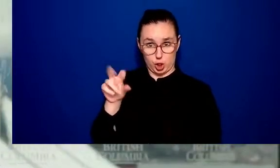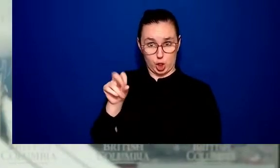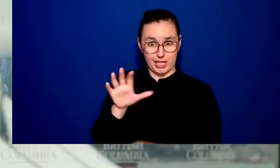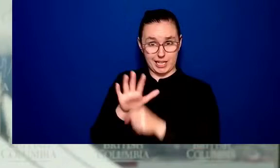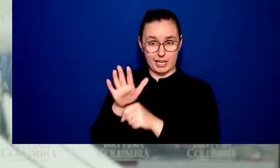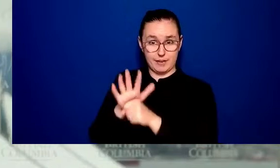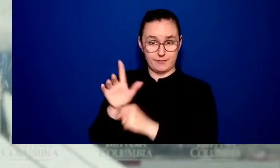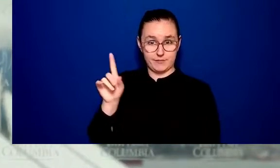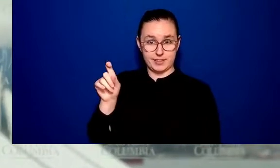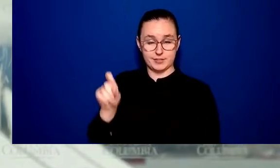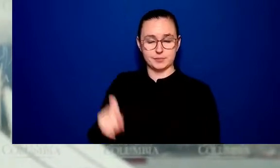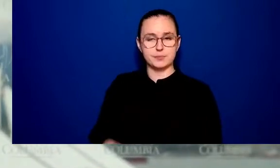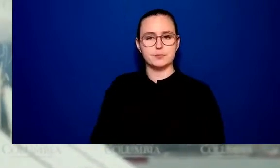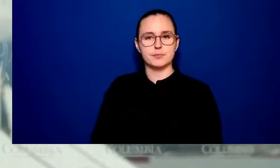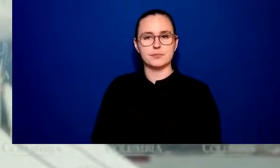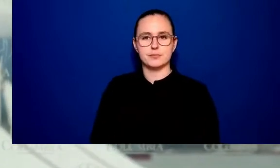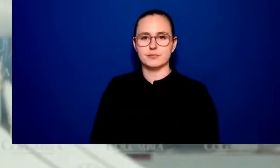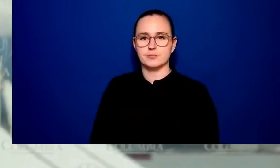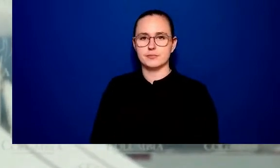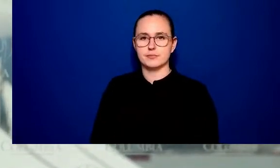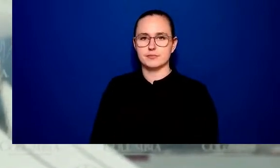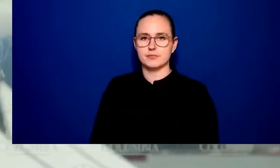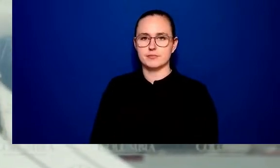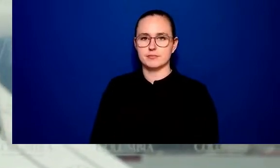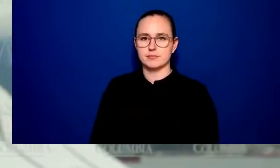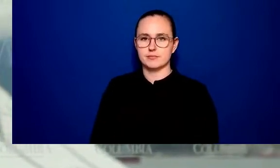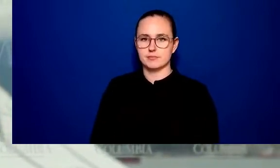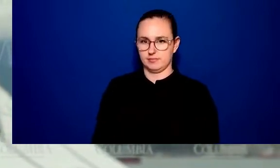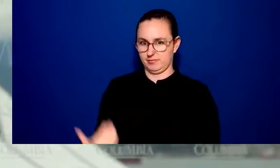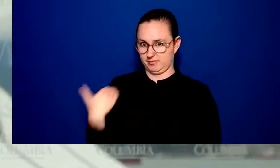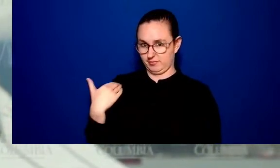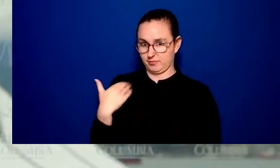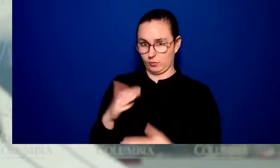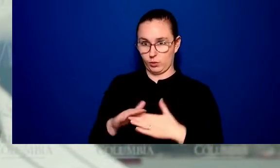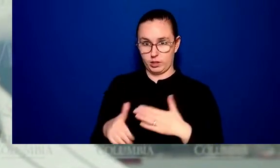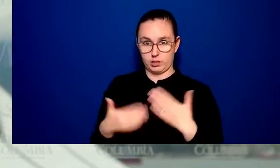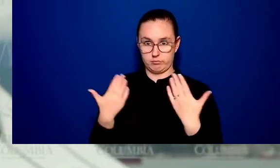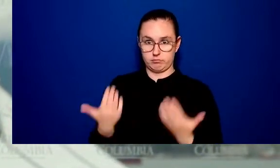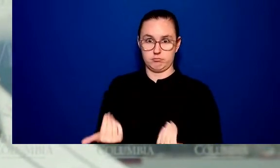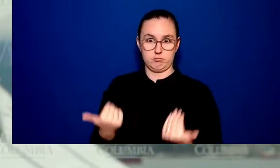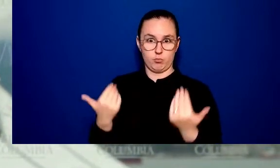kinds of weights that we saw